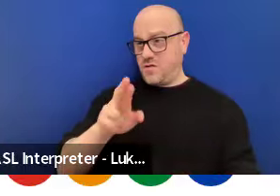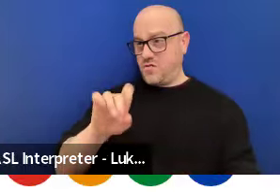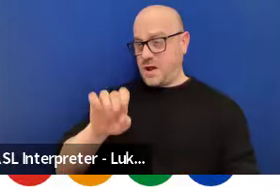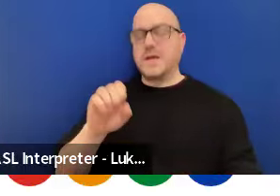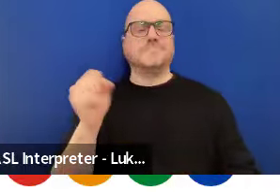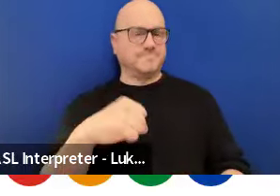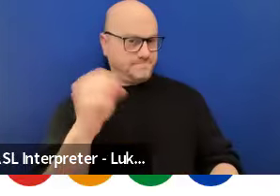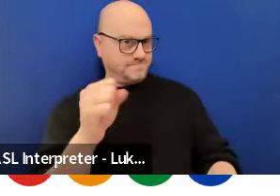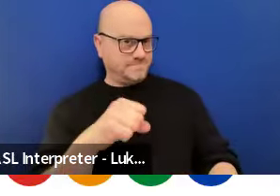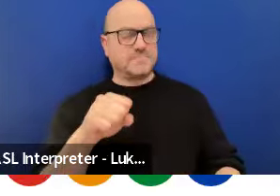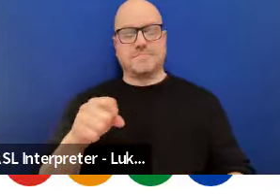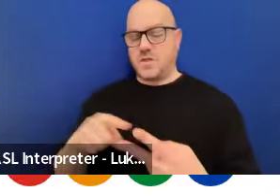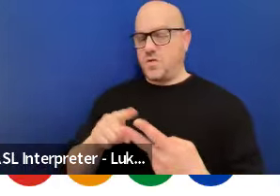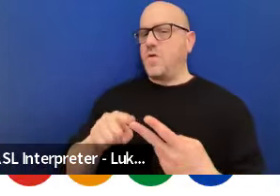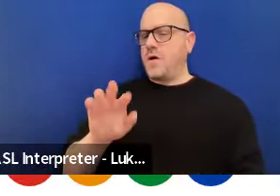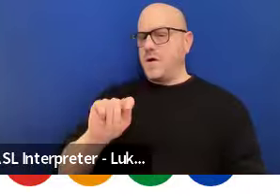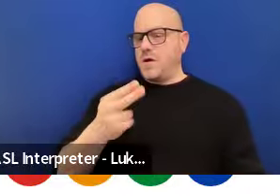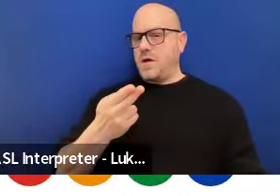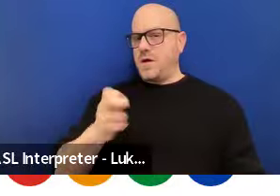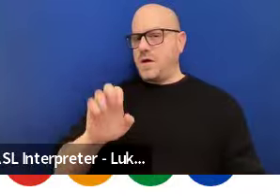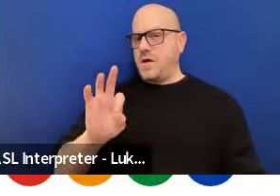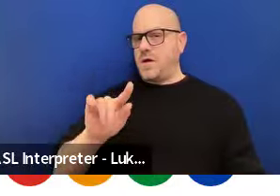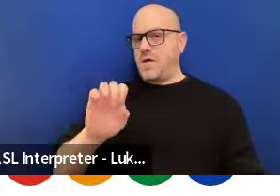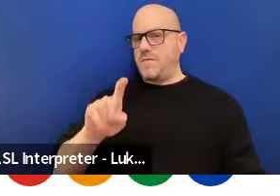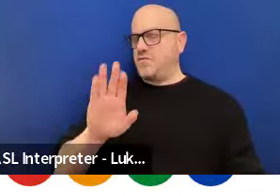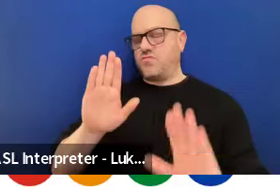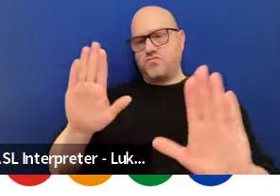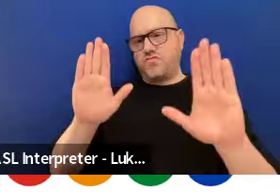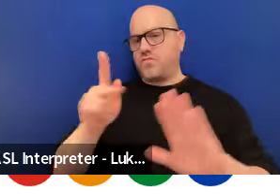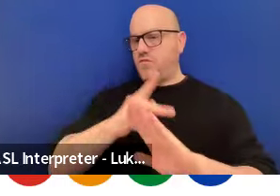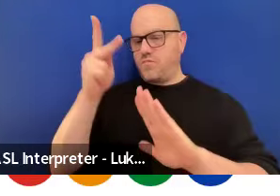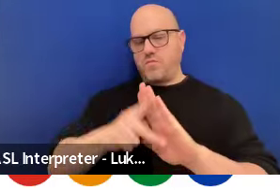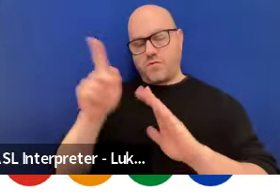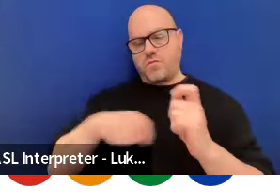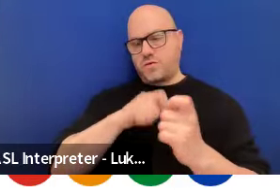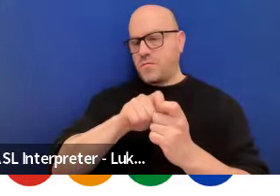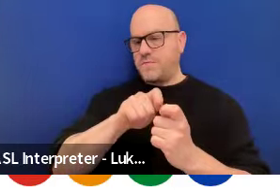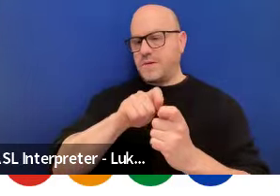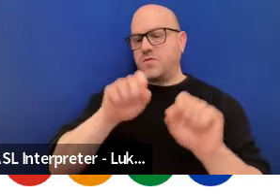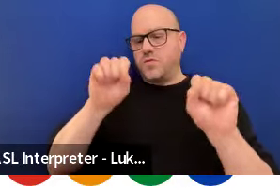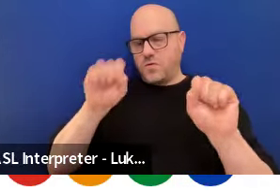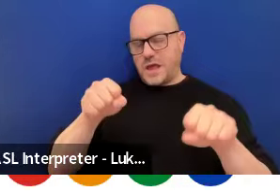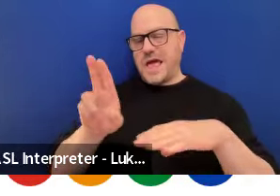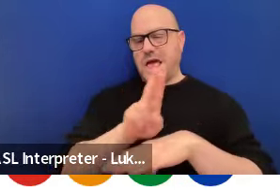ARE THEY CONSIDERED PART OF THE RIDE? YES. OKAY. THE FLEX, I THINK IT IS AN